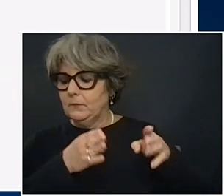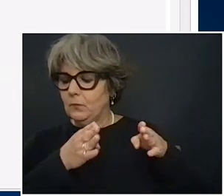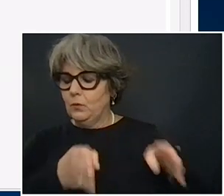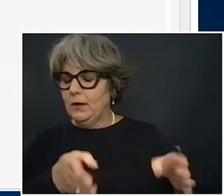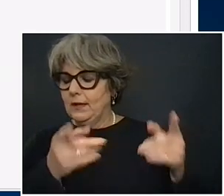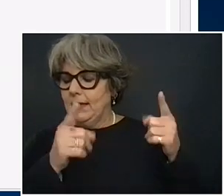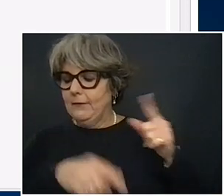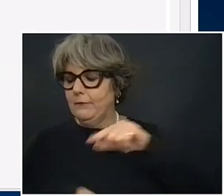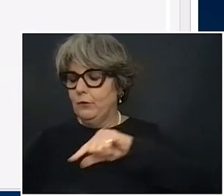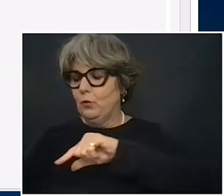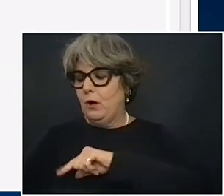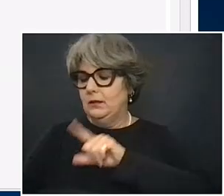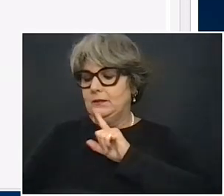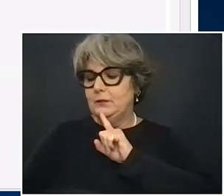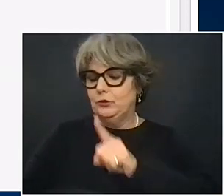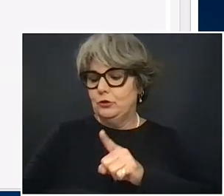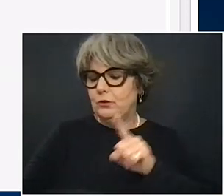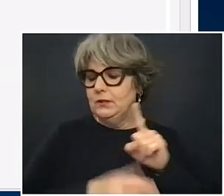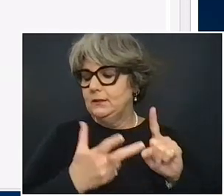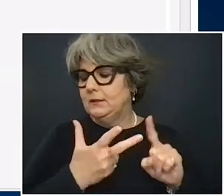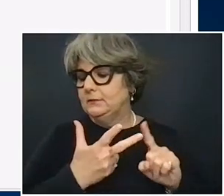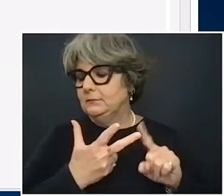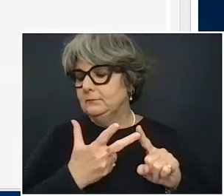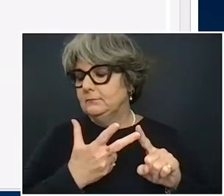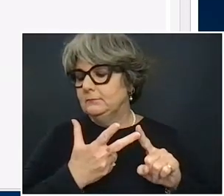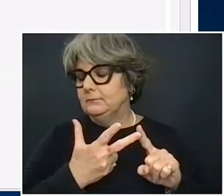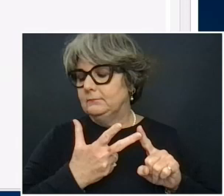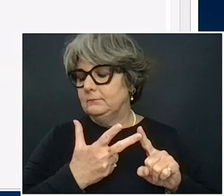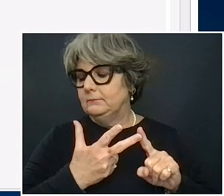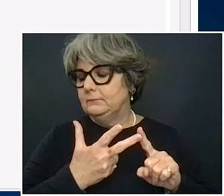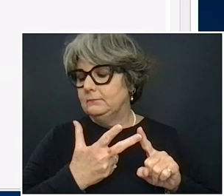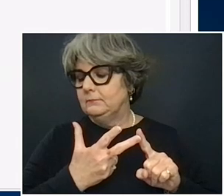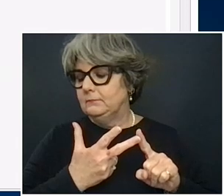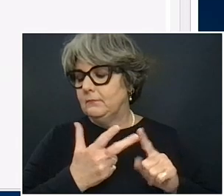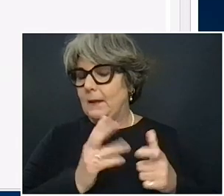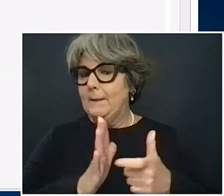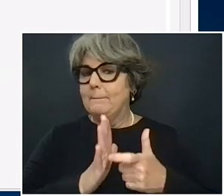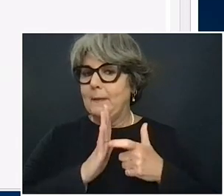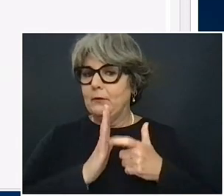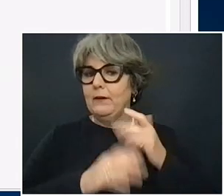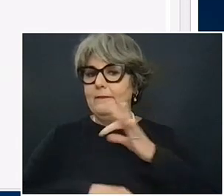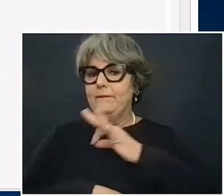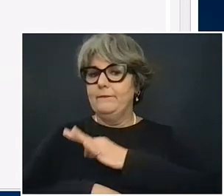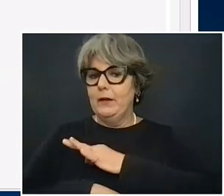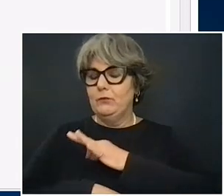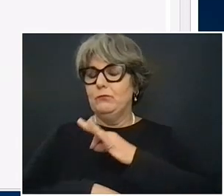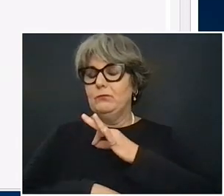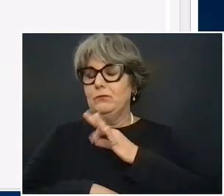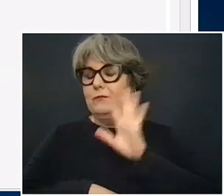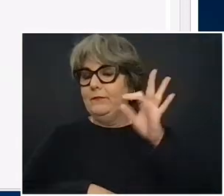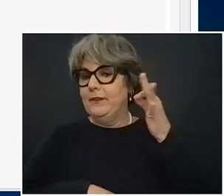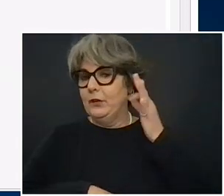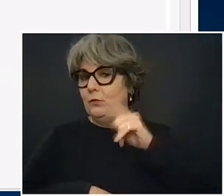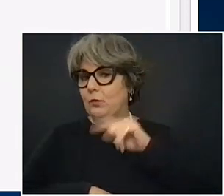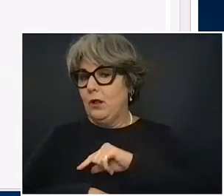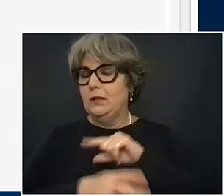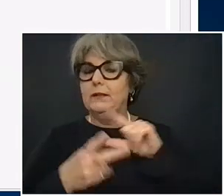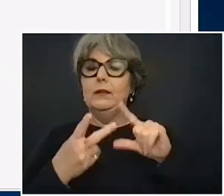assurance, mandatory Federal quality assurance, or is it a quality- voluntary